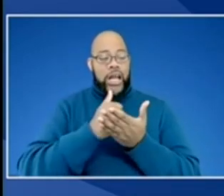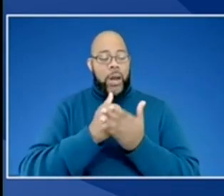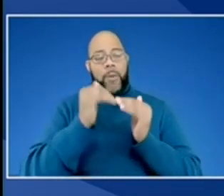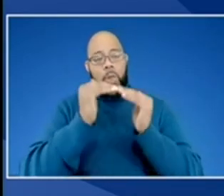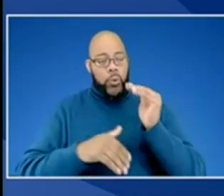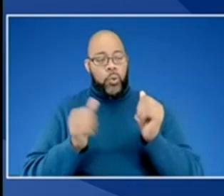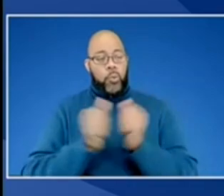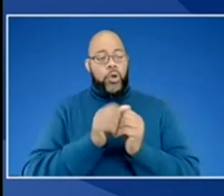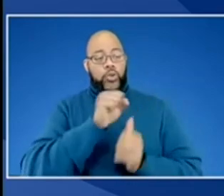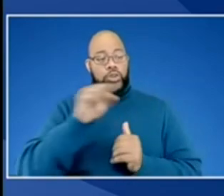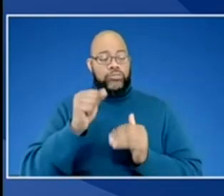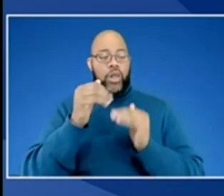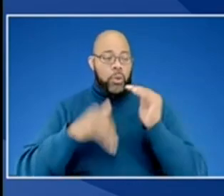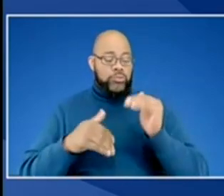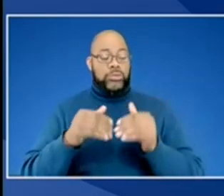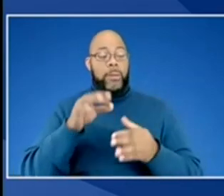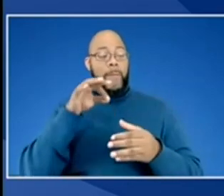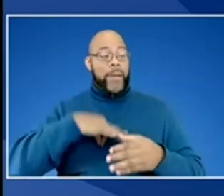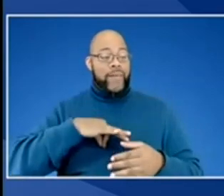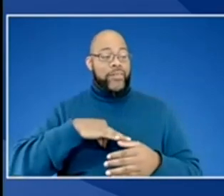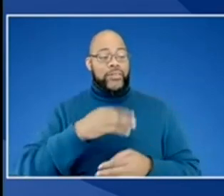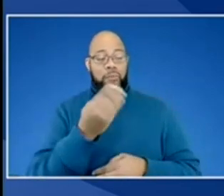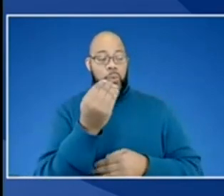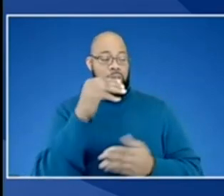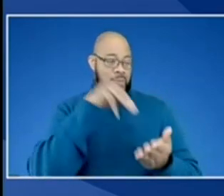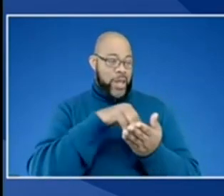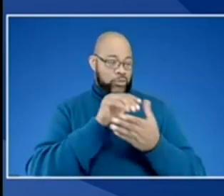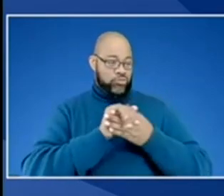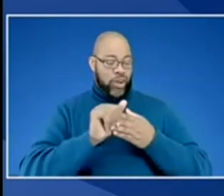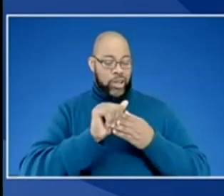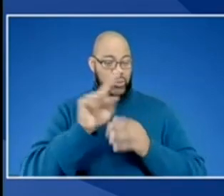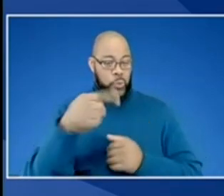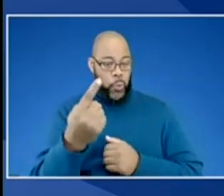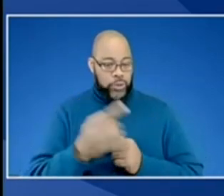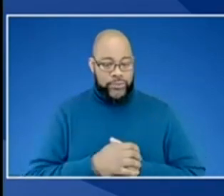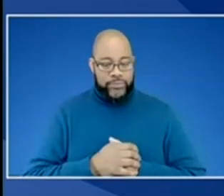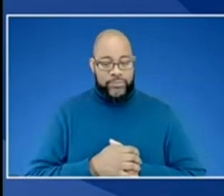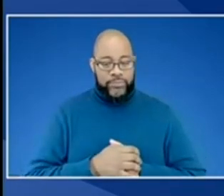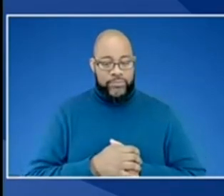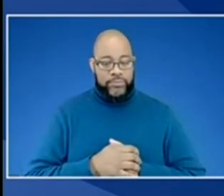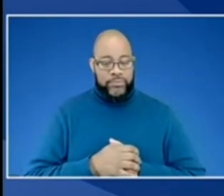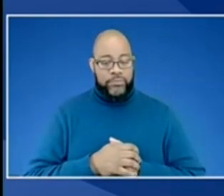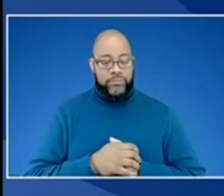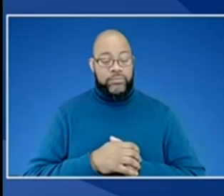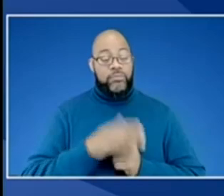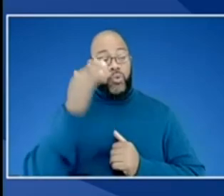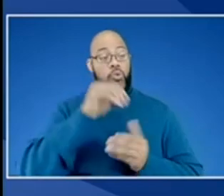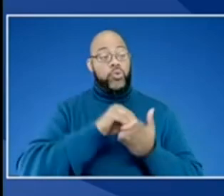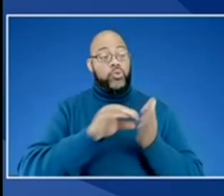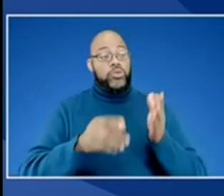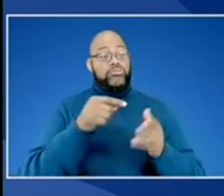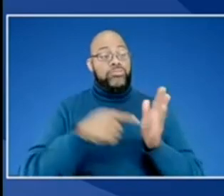average benefits of around $14,000. As you know, student debt cannot easily be